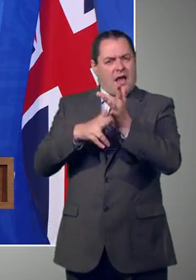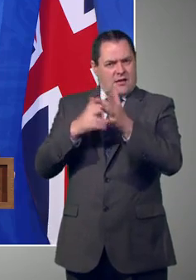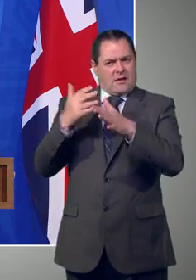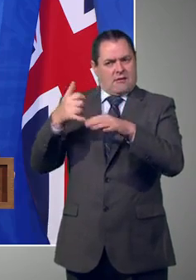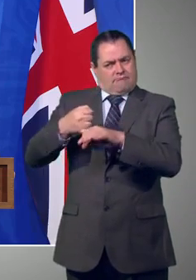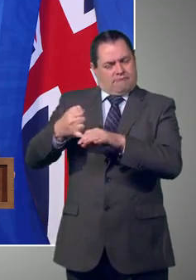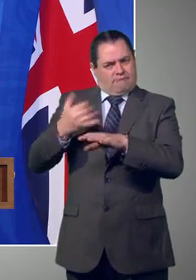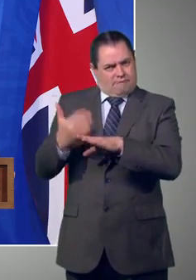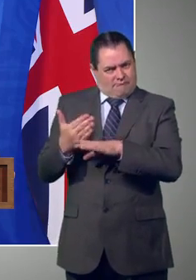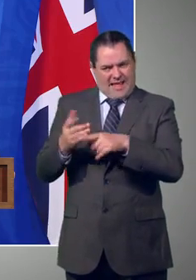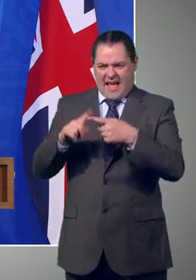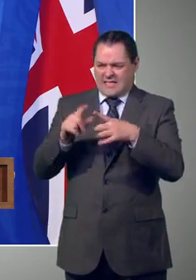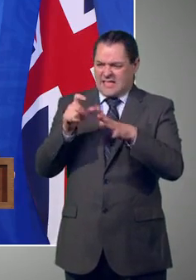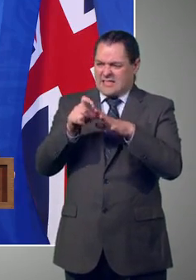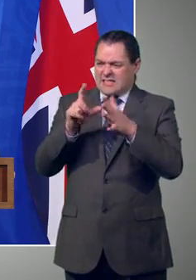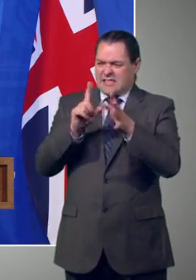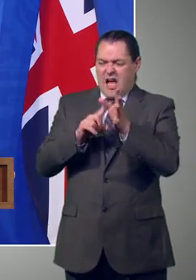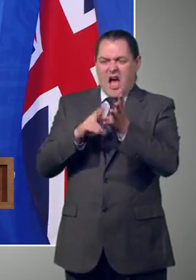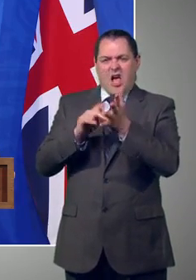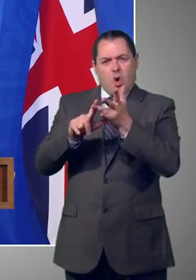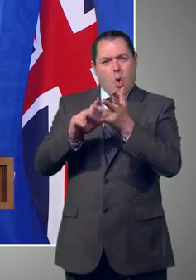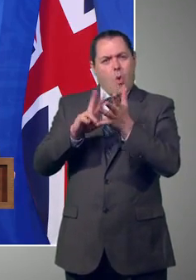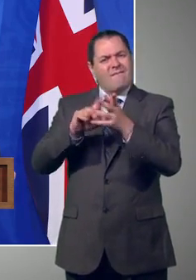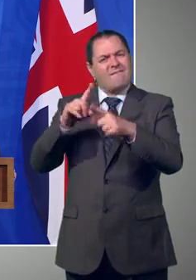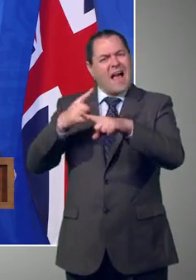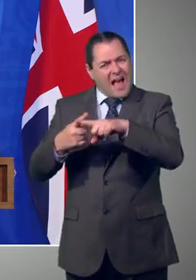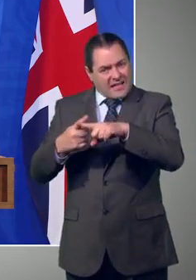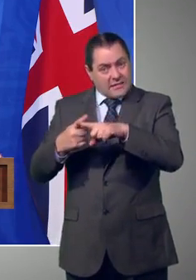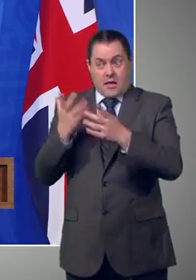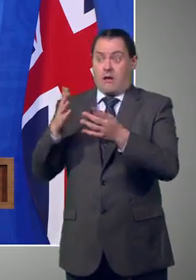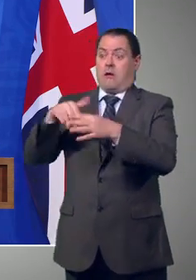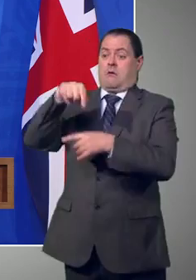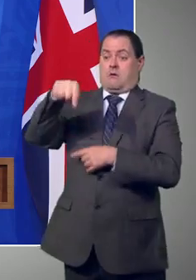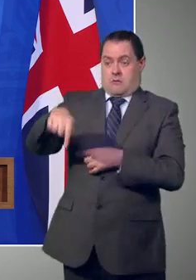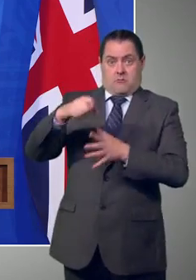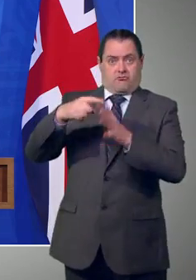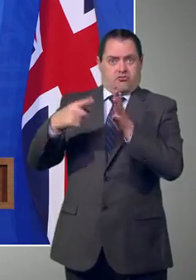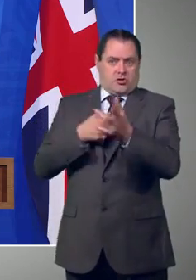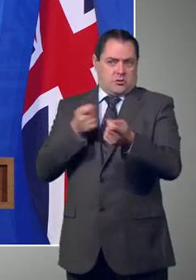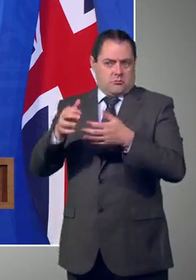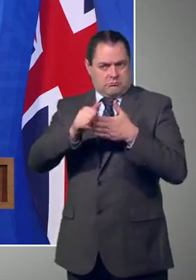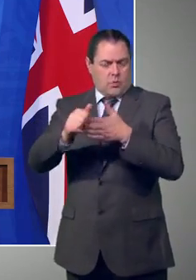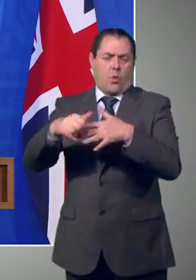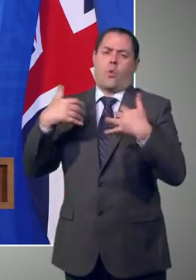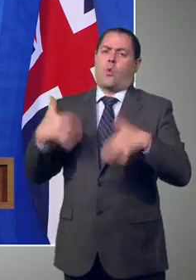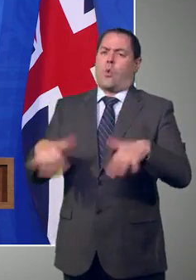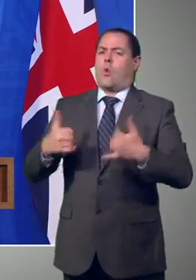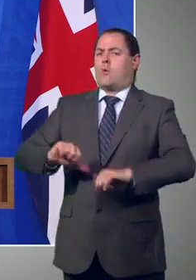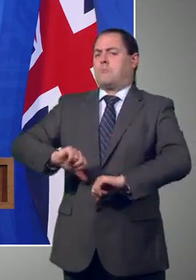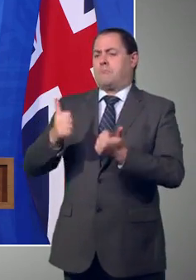will make a huge contribution at this time of national need